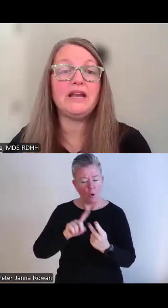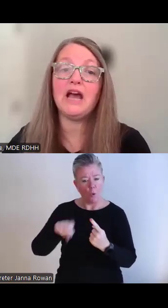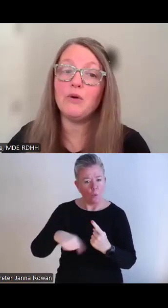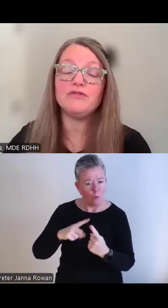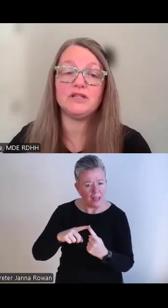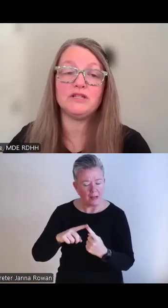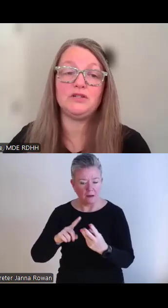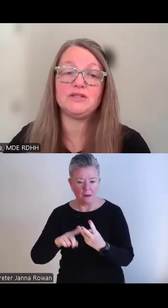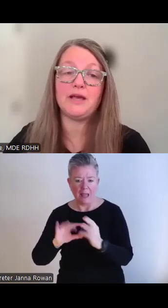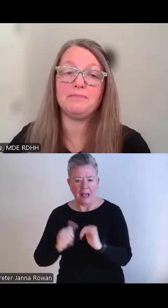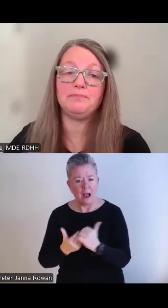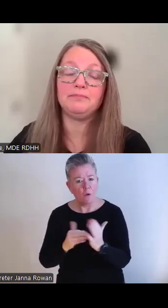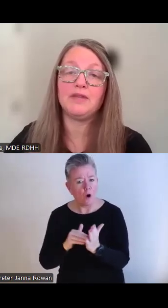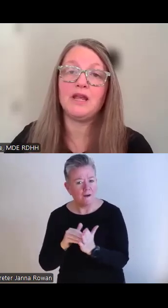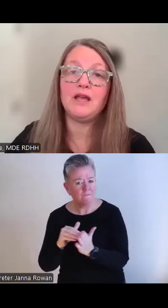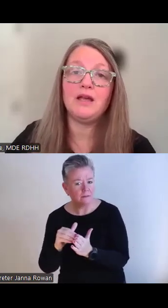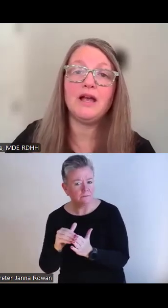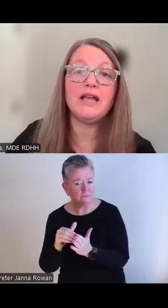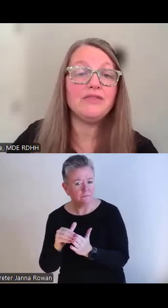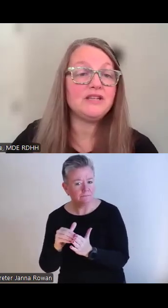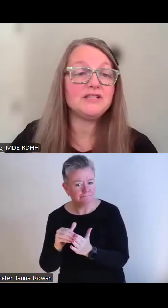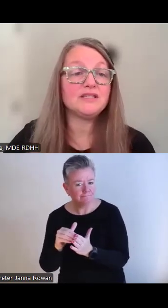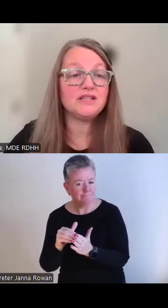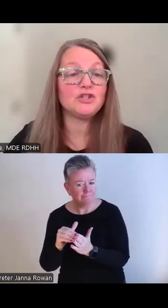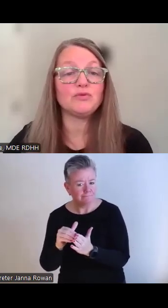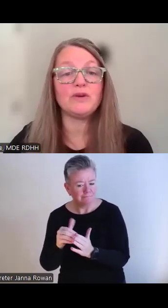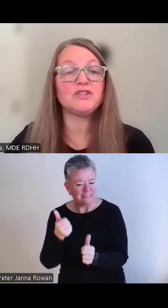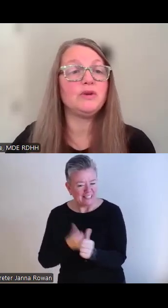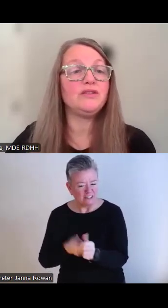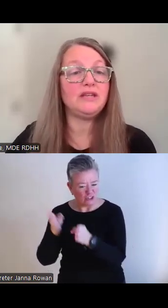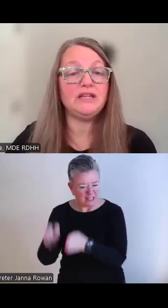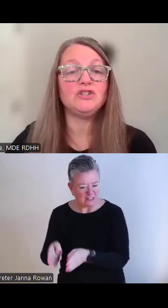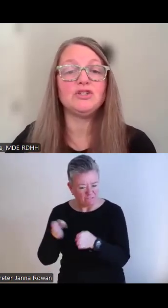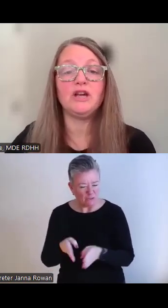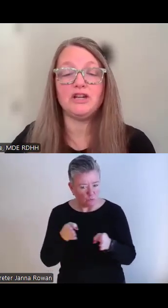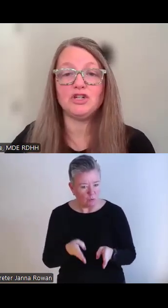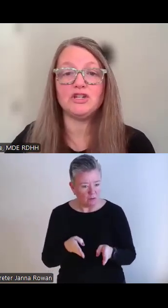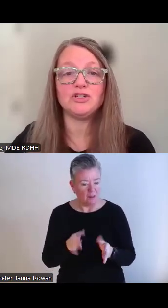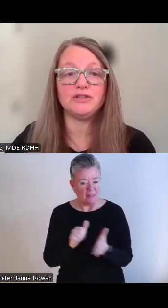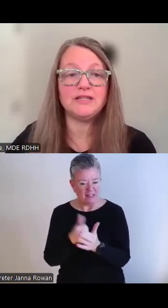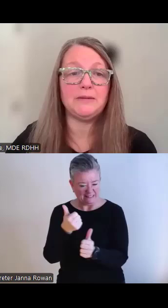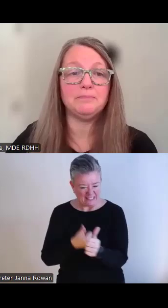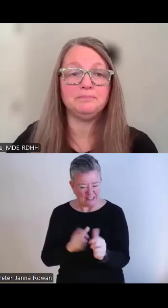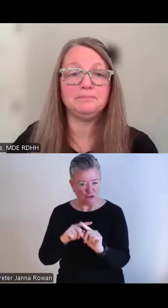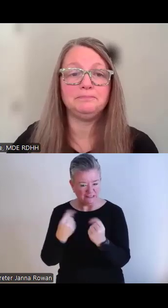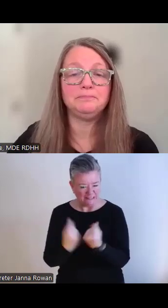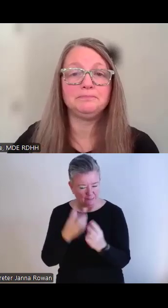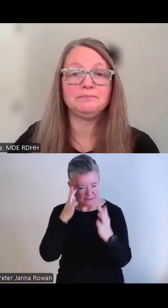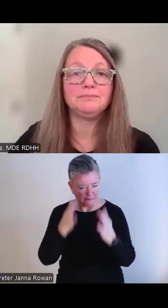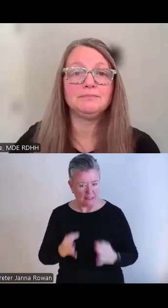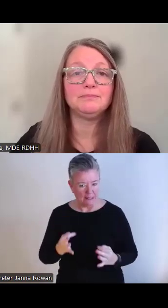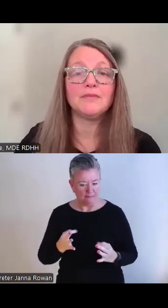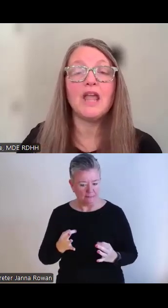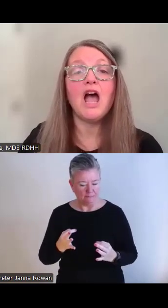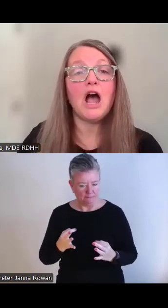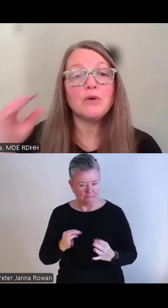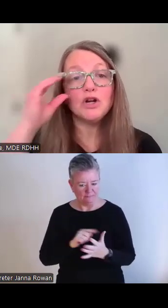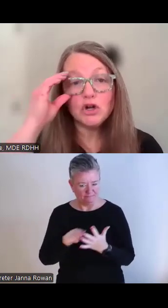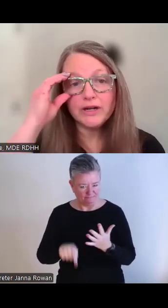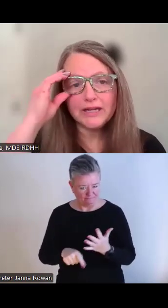and how often to use them. Again, these decisions rest with each educational team. Our current